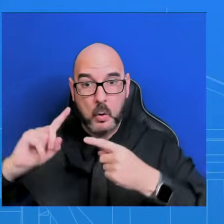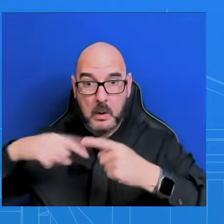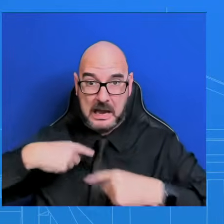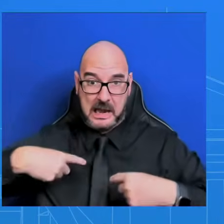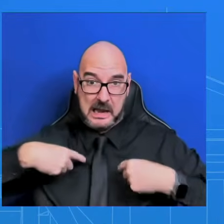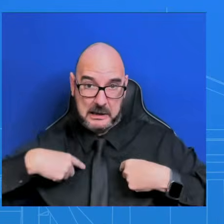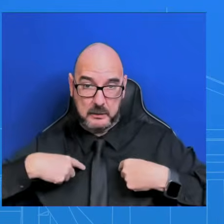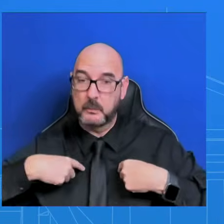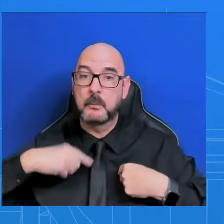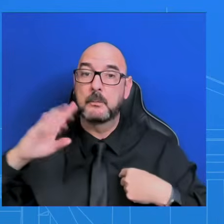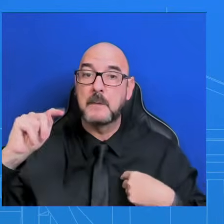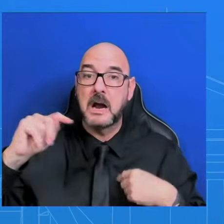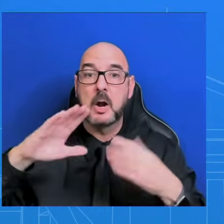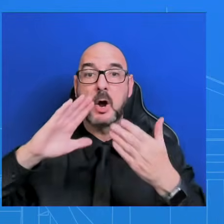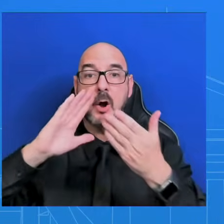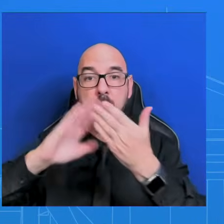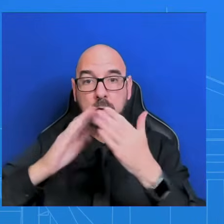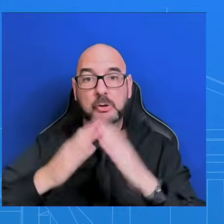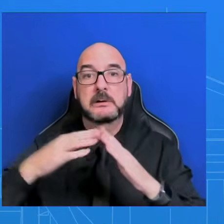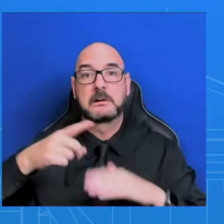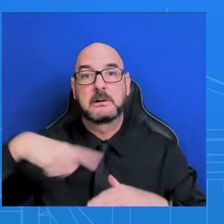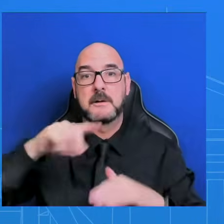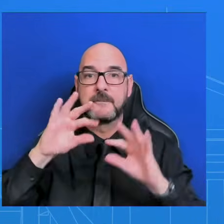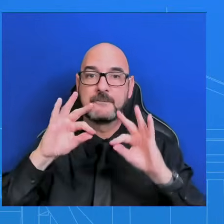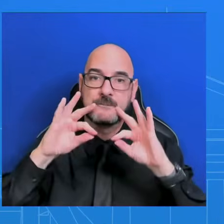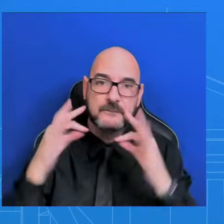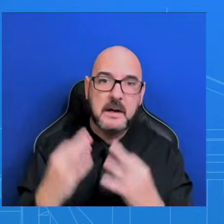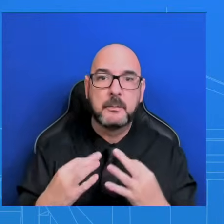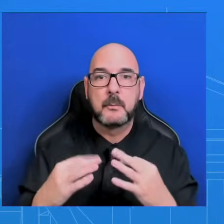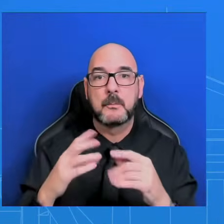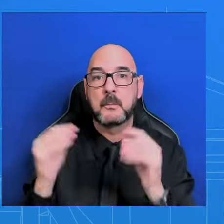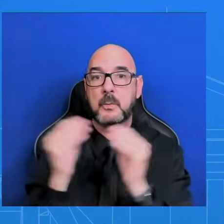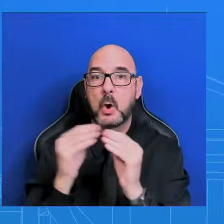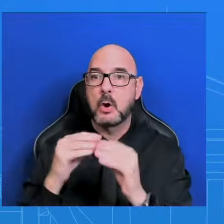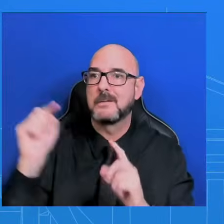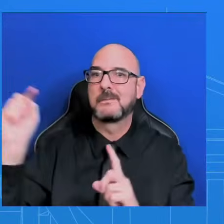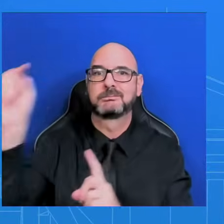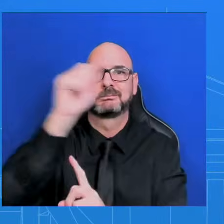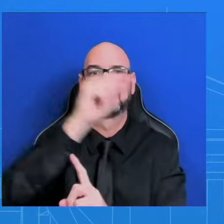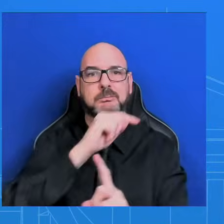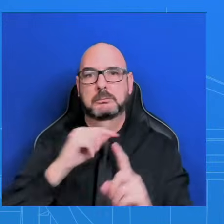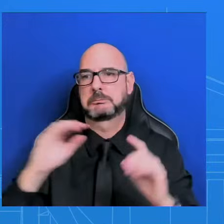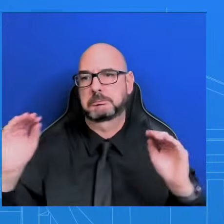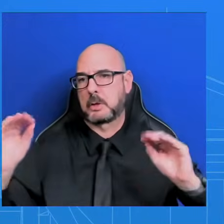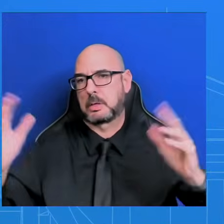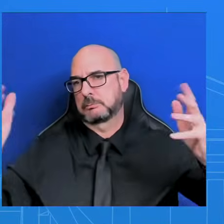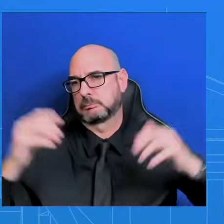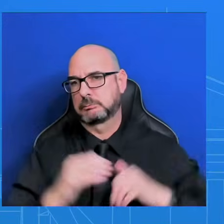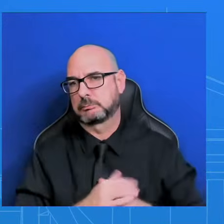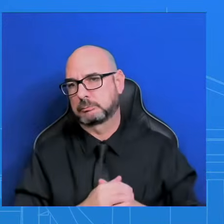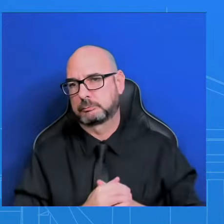I just don't have anything beyond that to add. The Press: Okay. Just -- sorry, one more. Ms. Jean-Pierre: Yeah, yeah. That's okay.